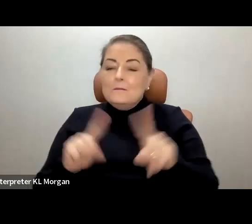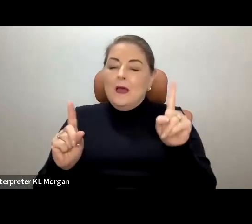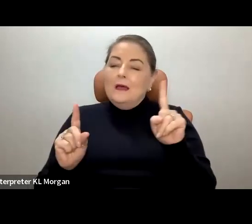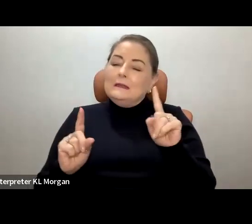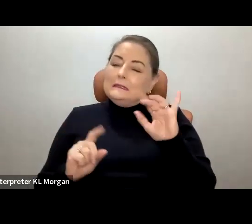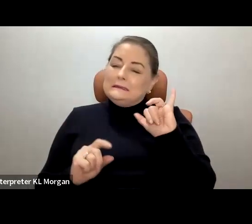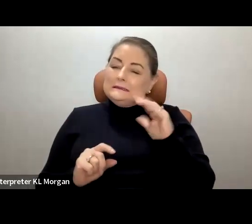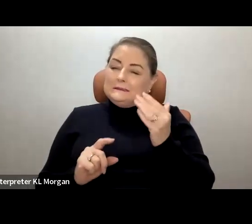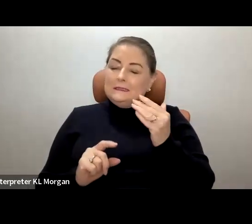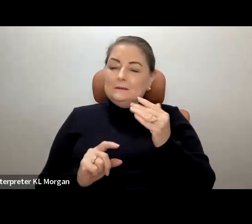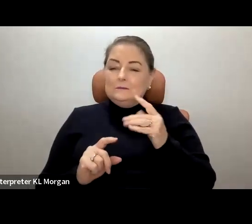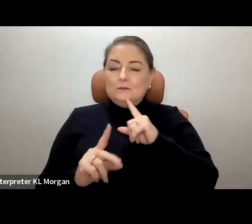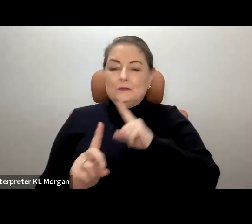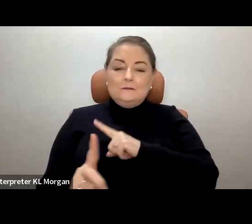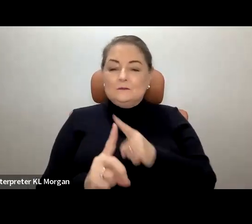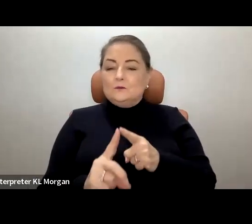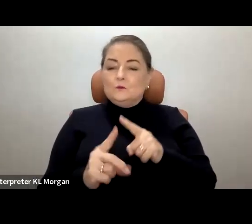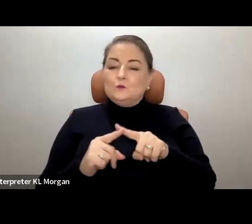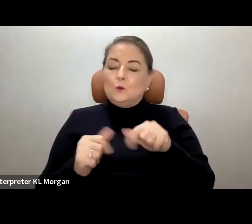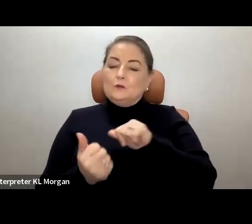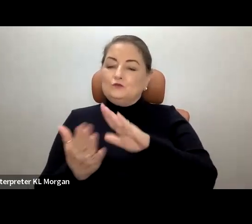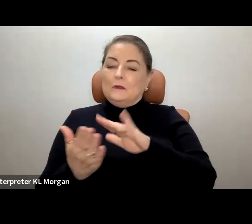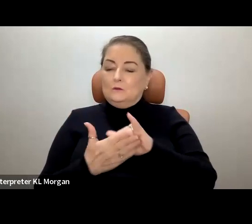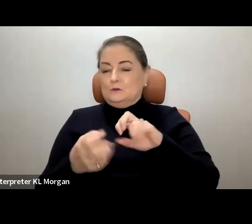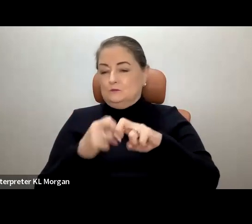really helps you to address these problems. How do I do